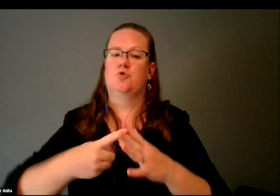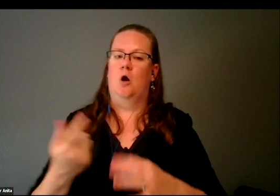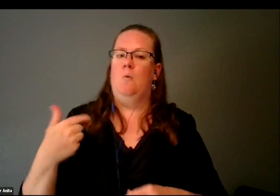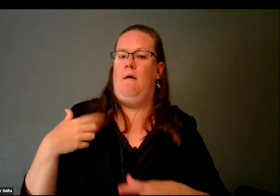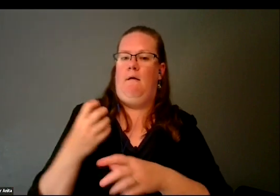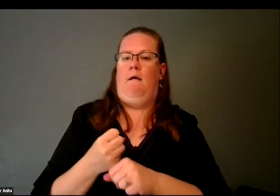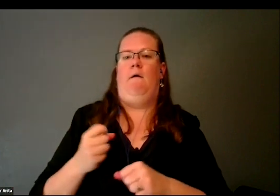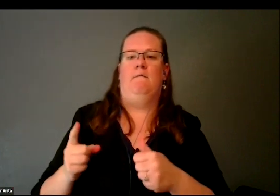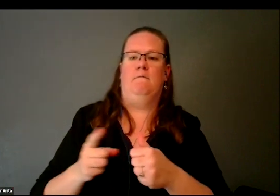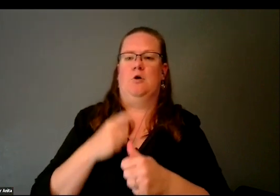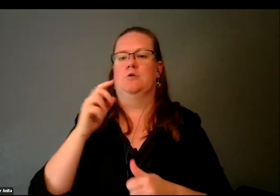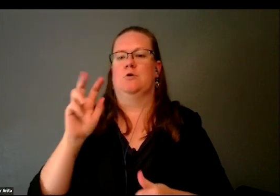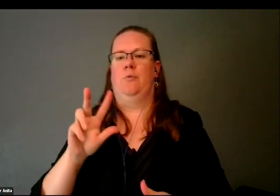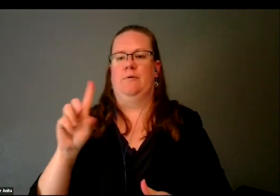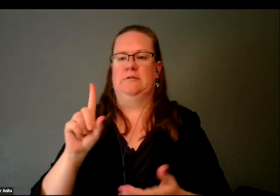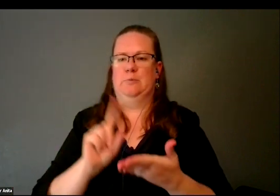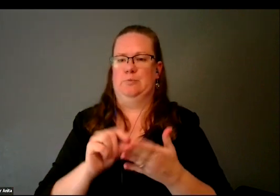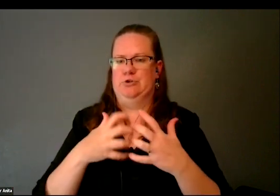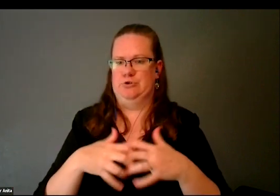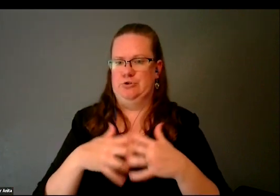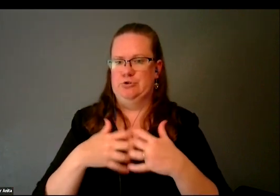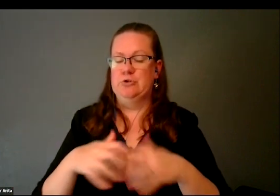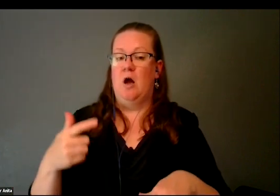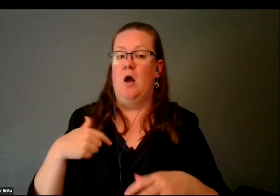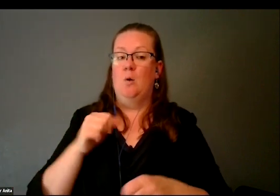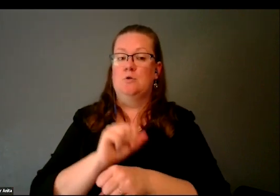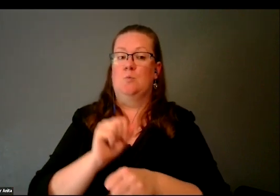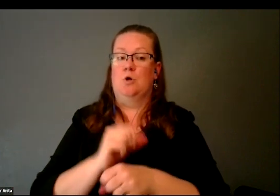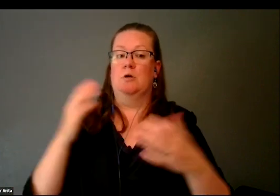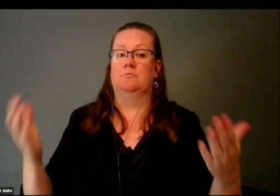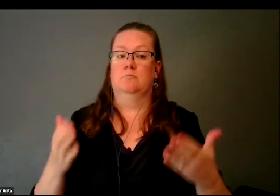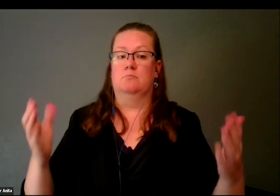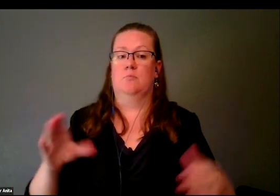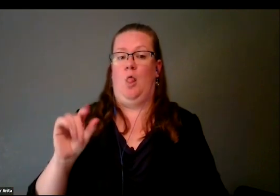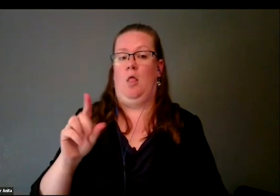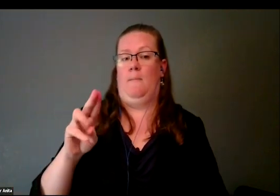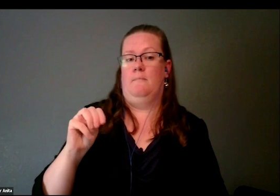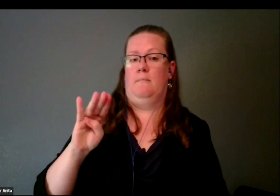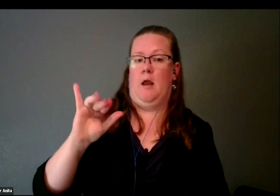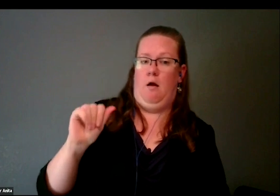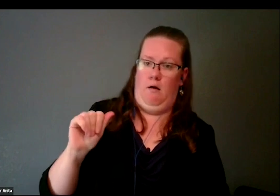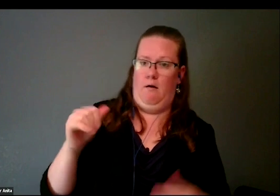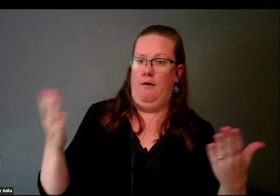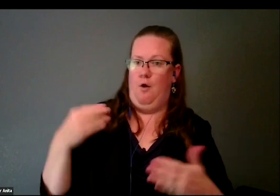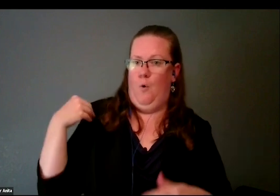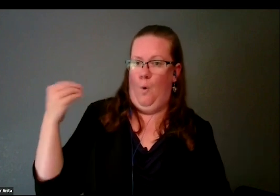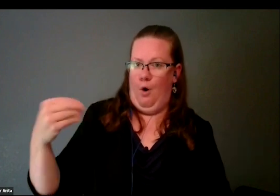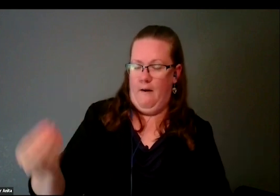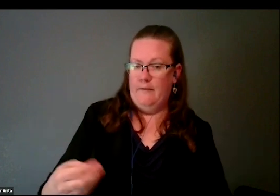I was working at Columbia Regional Inclusive Services here in Portland, Oregon. In 2015, we bought our first 3D printer